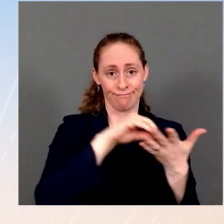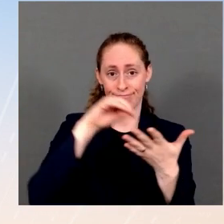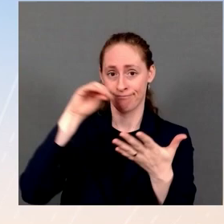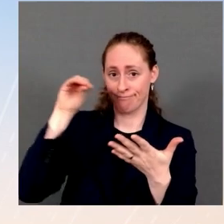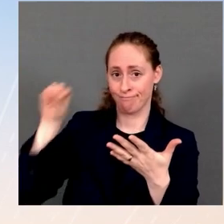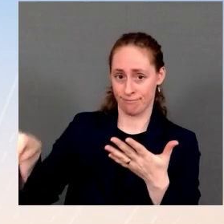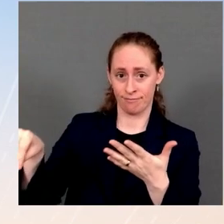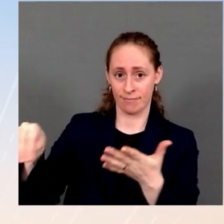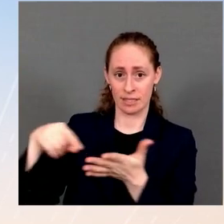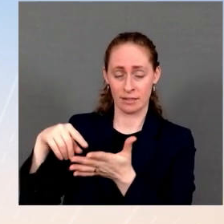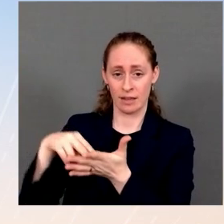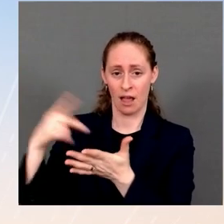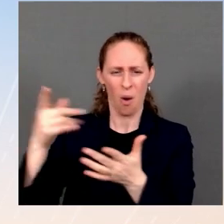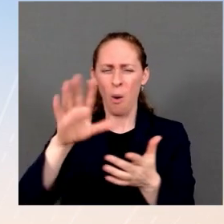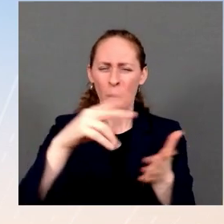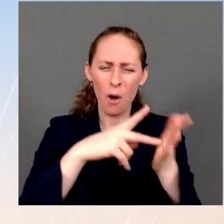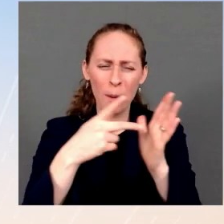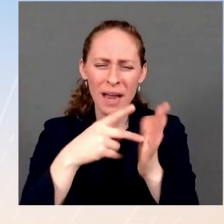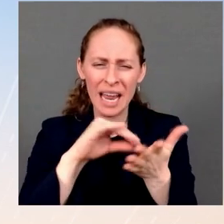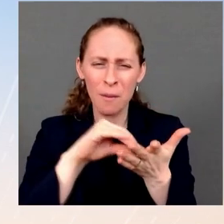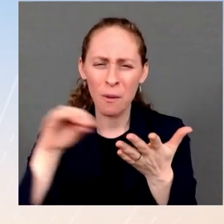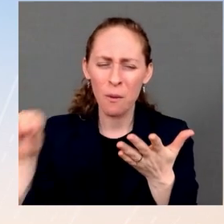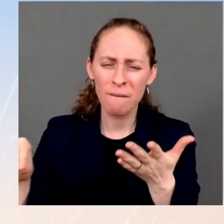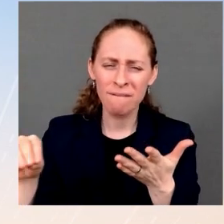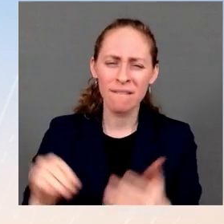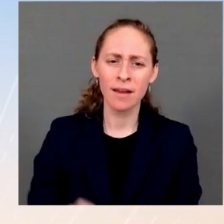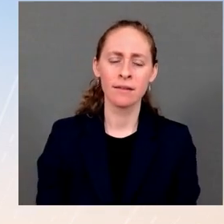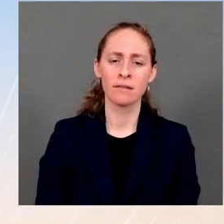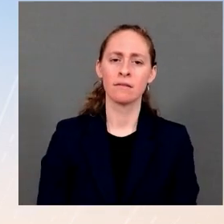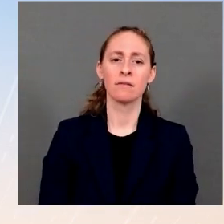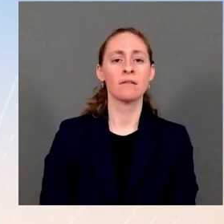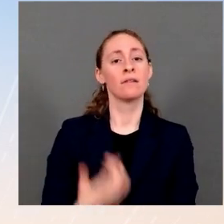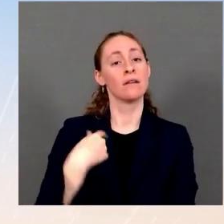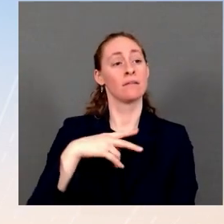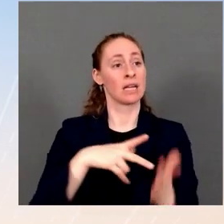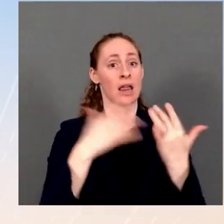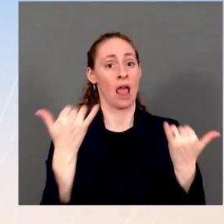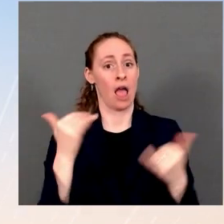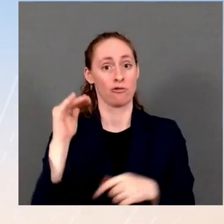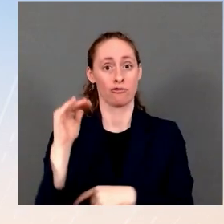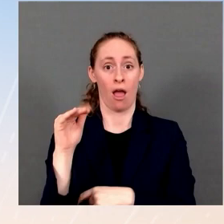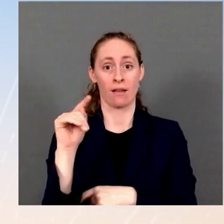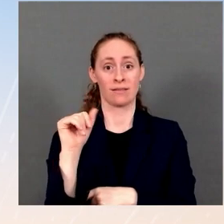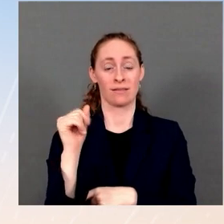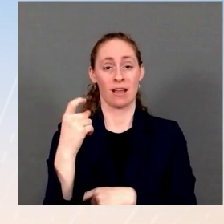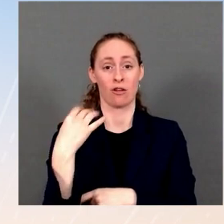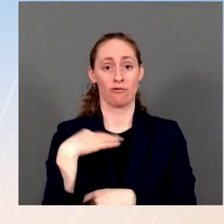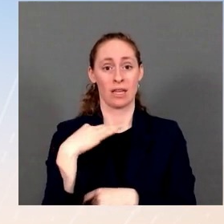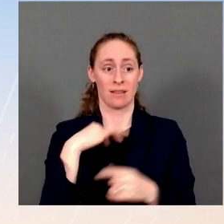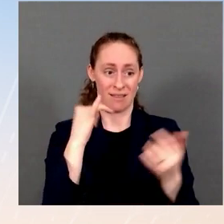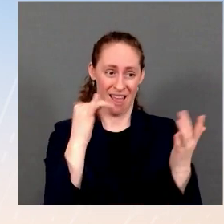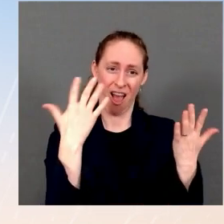The Press: -- to not have it as a part of the plan. Ms. Jean-Pierre: So, first, if -- a standalone bill -- The Press: It's a standalone bill -- Ms. Jean-Pierre: Right. >> The Press: -- or, yeah.